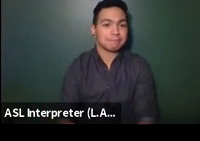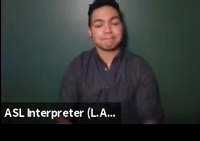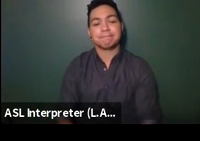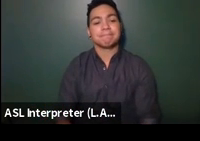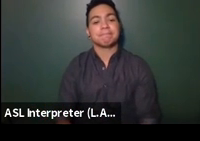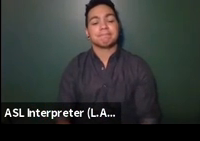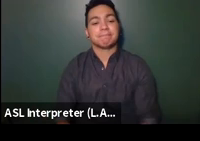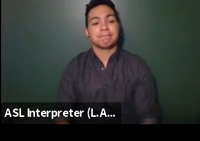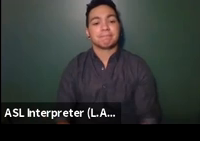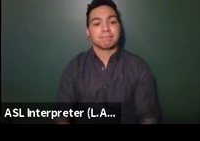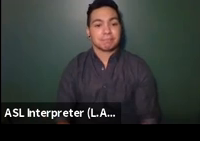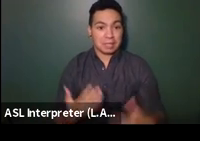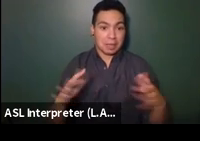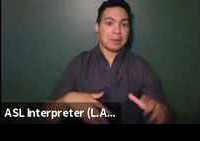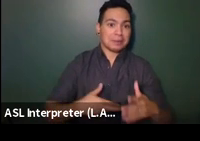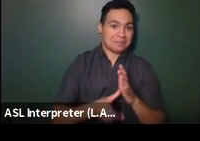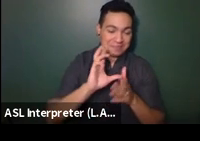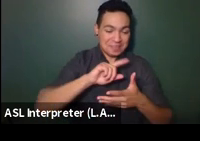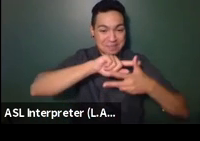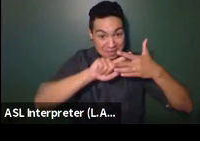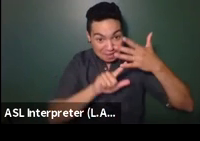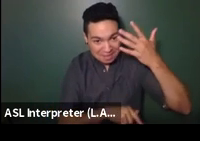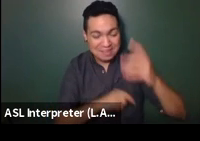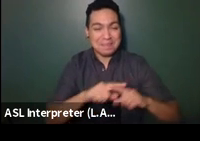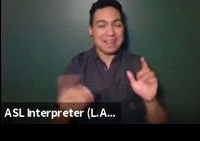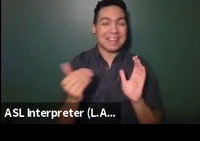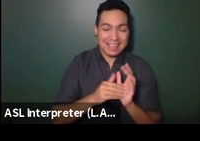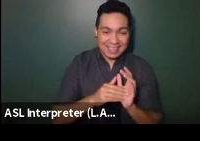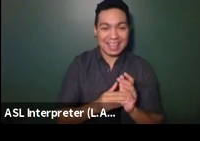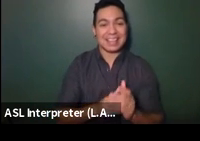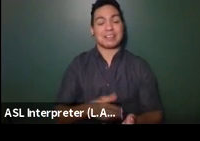ESD 189 - Amy Colburn: So I good kind of already went over this. But just to kind of reiterate, so we're going to look at resources.